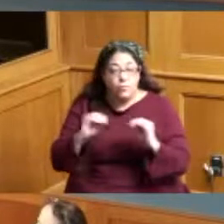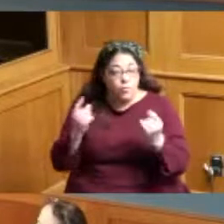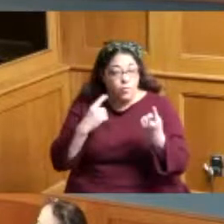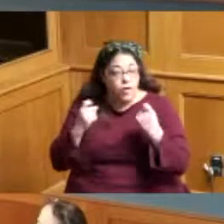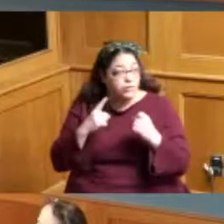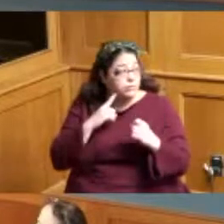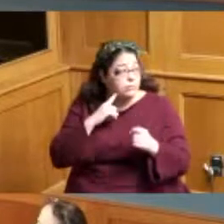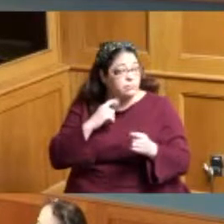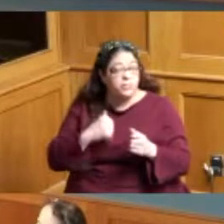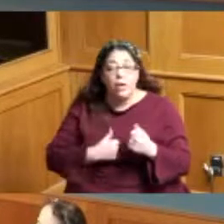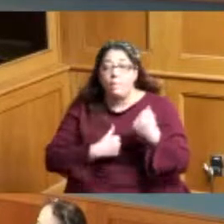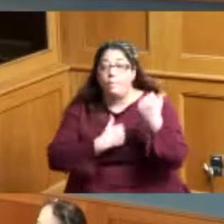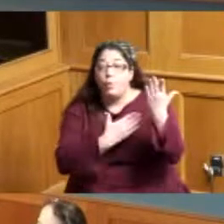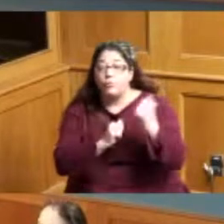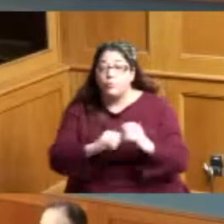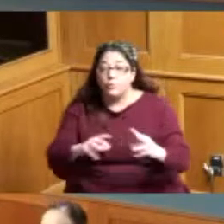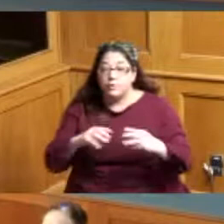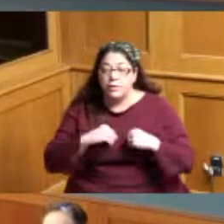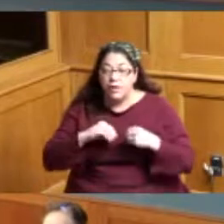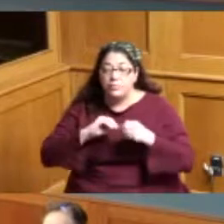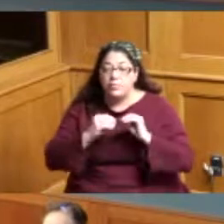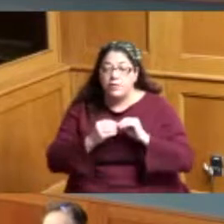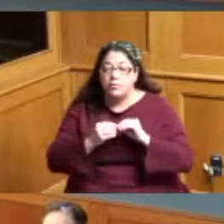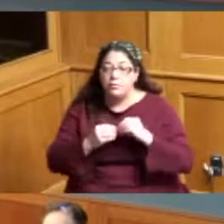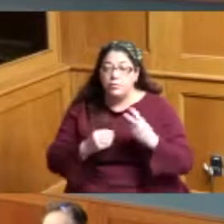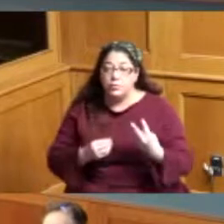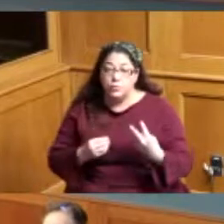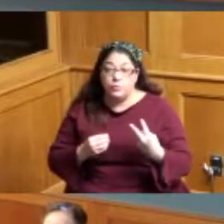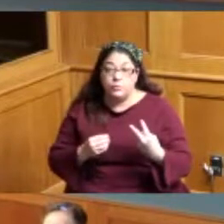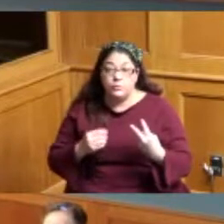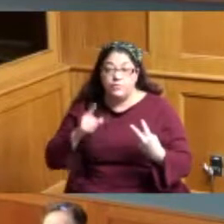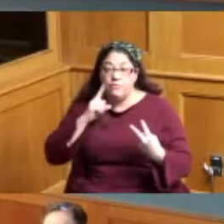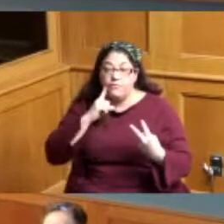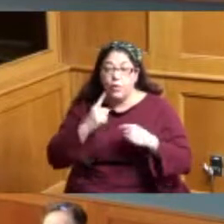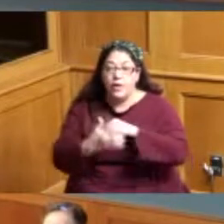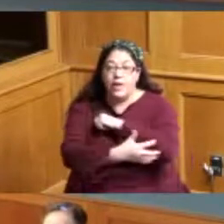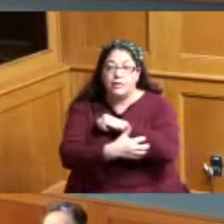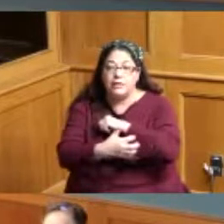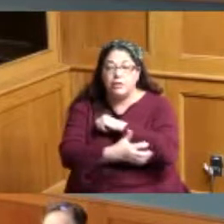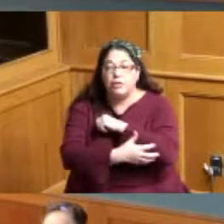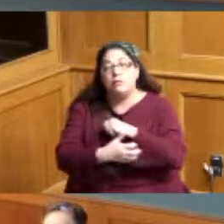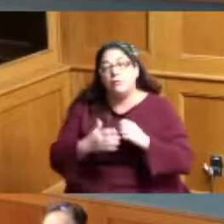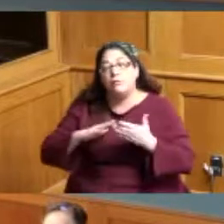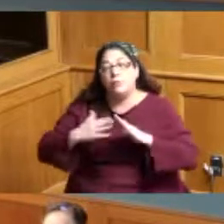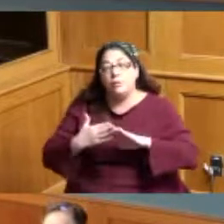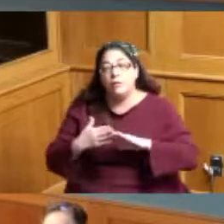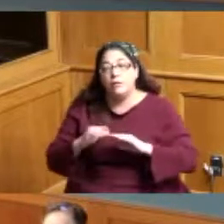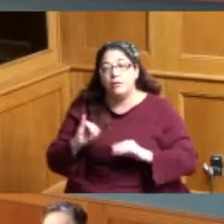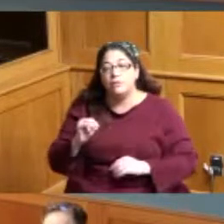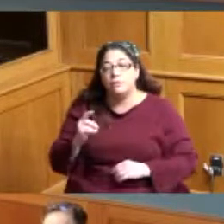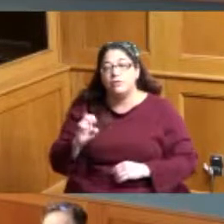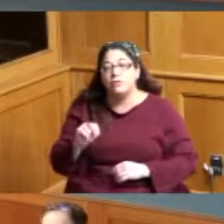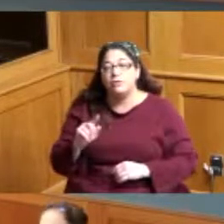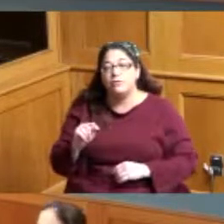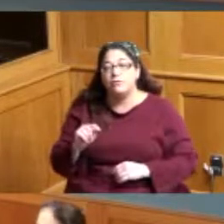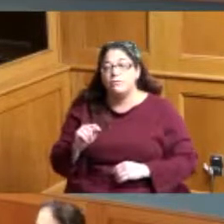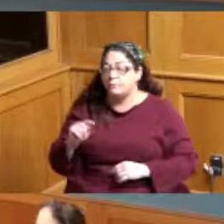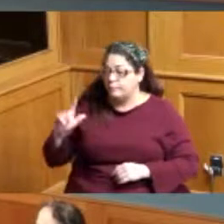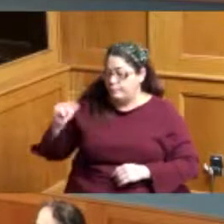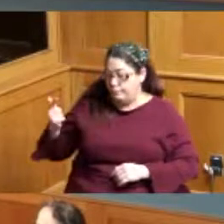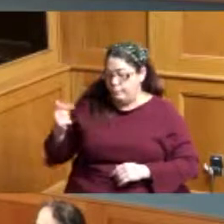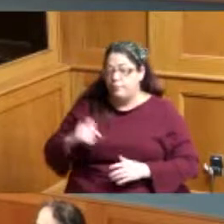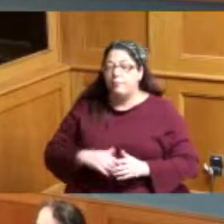like to make a motion to adopt resolution number two for the Indigent Levy second